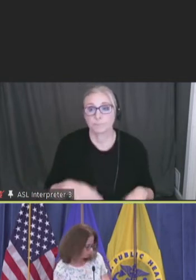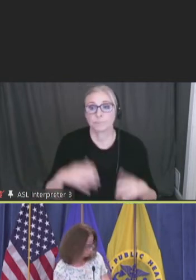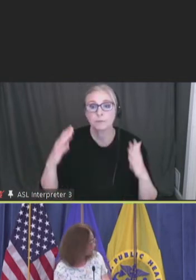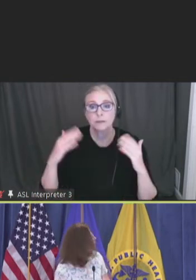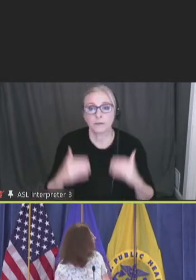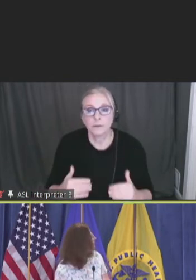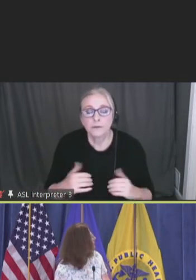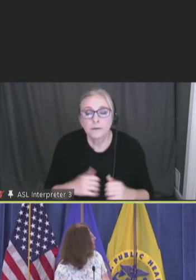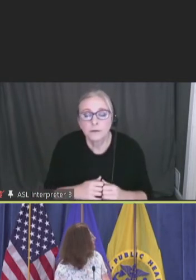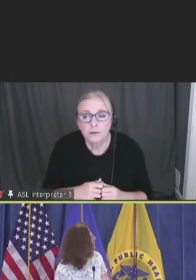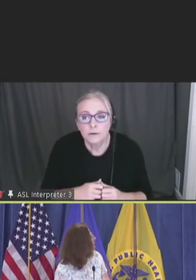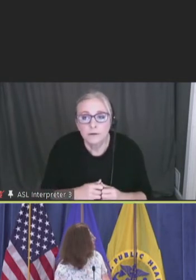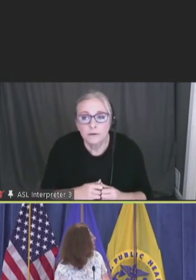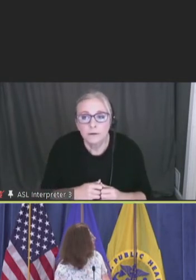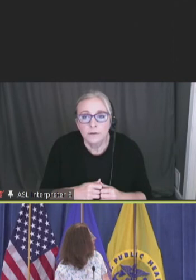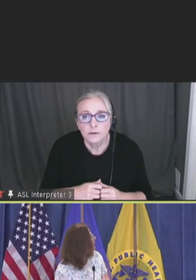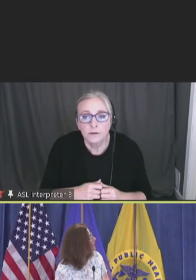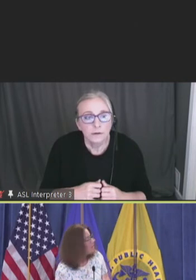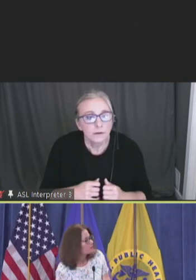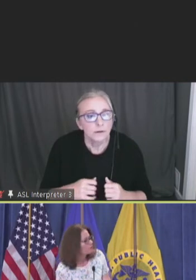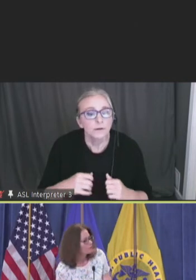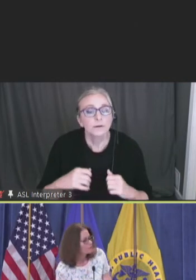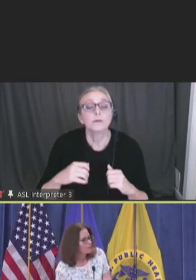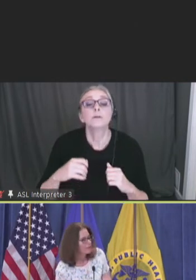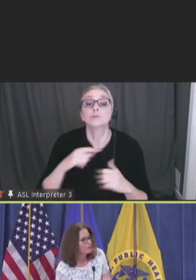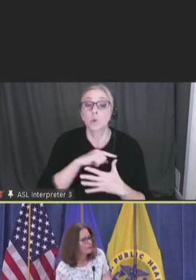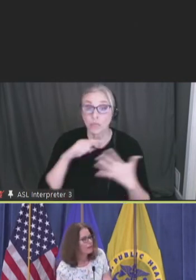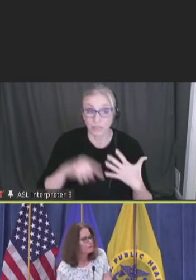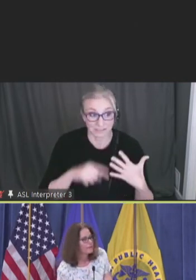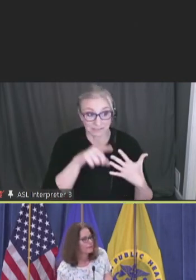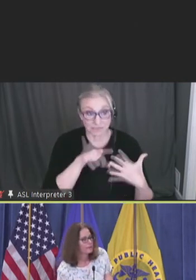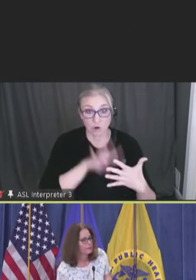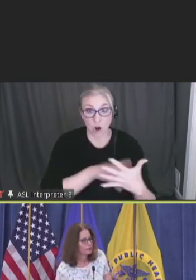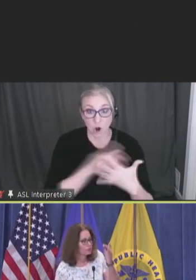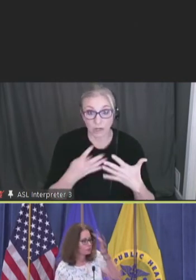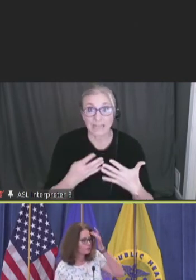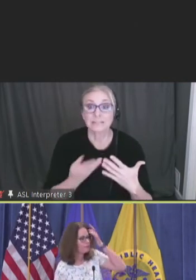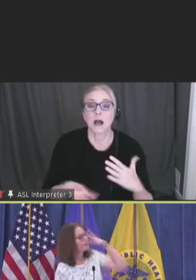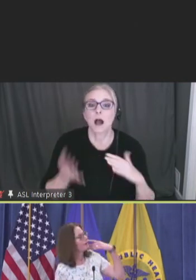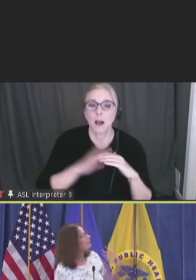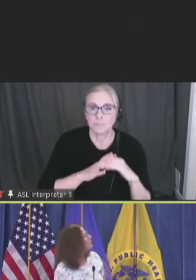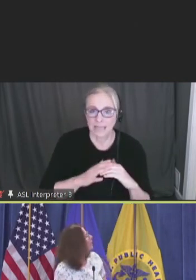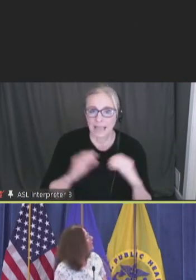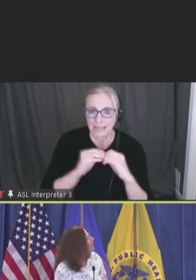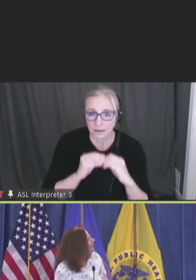So, this is the uptake in the children over time.